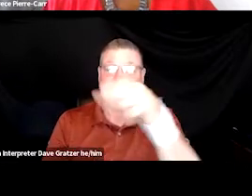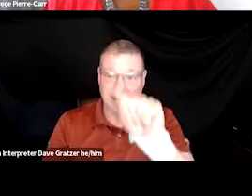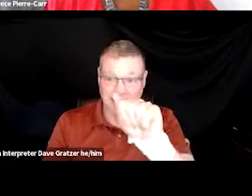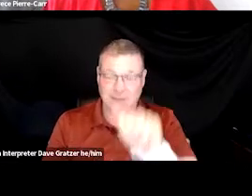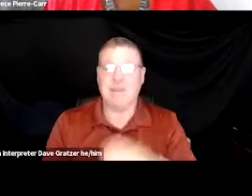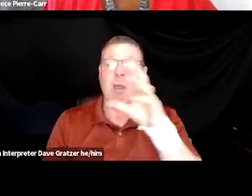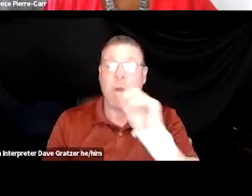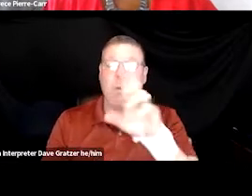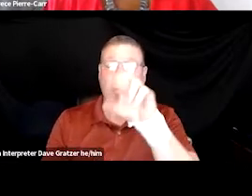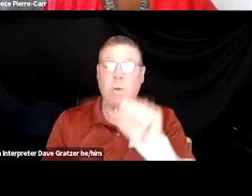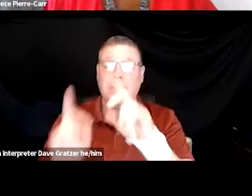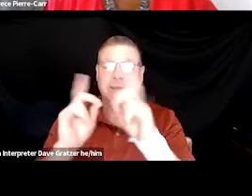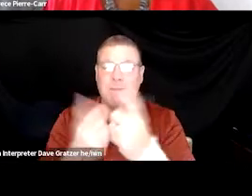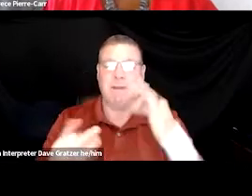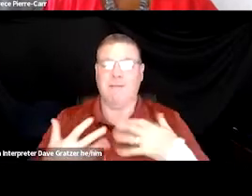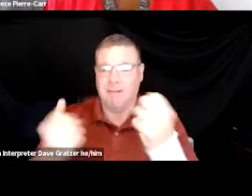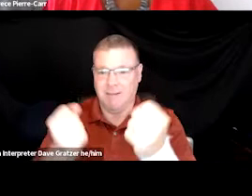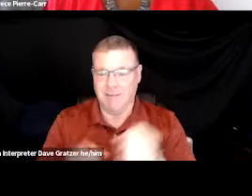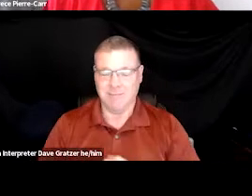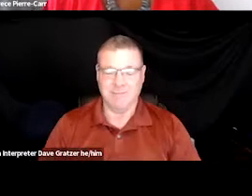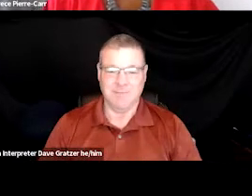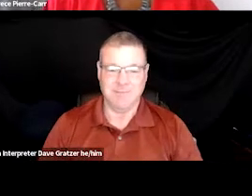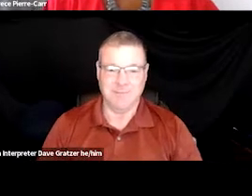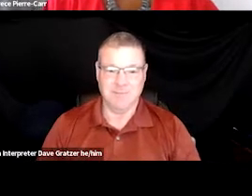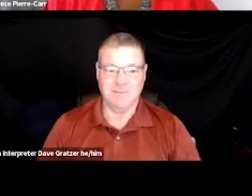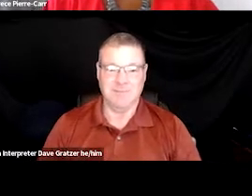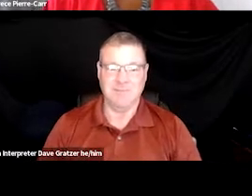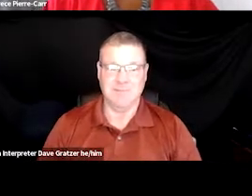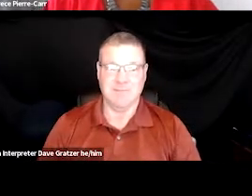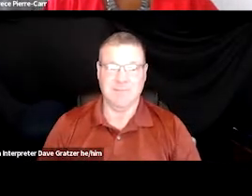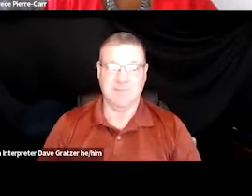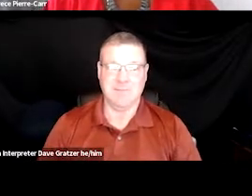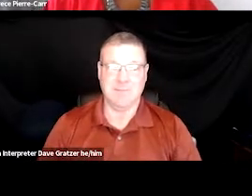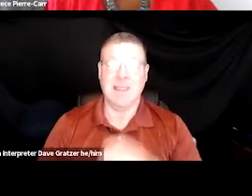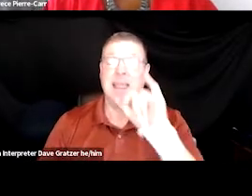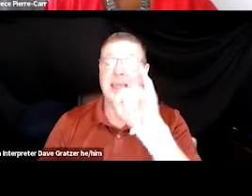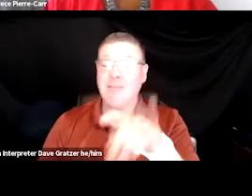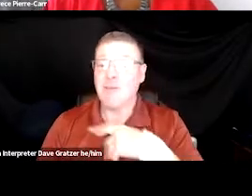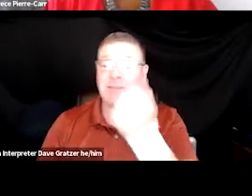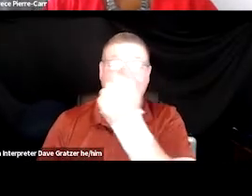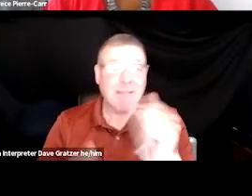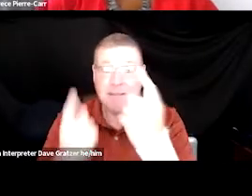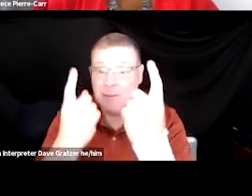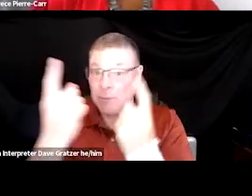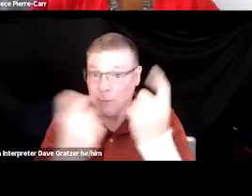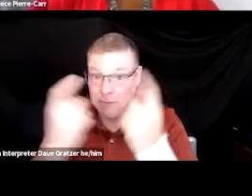or the US Department of Health and Human Services. If you have any questions for the presenters,